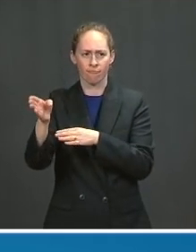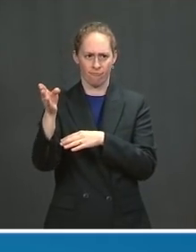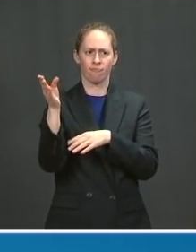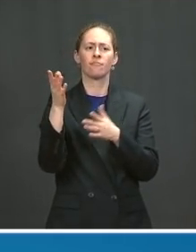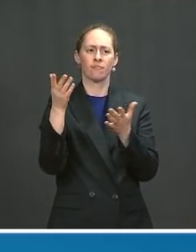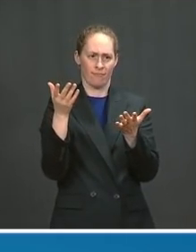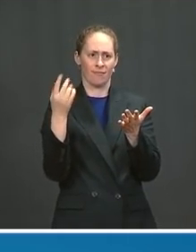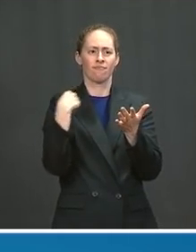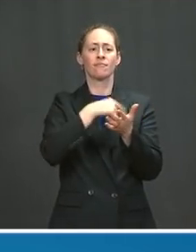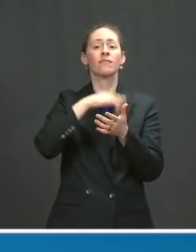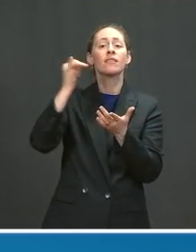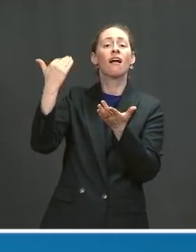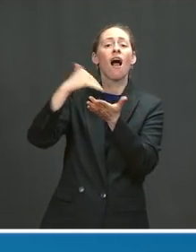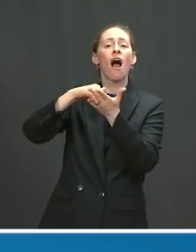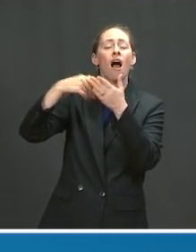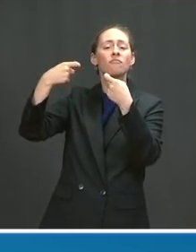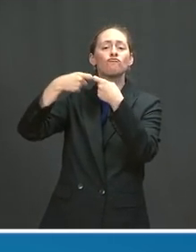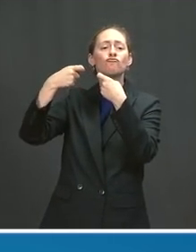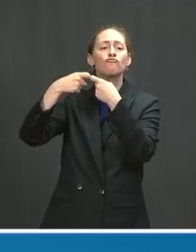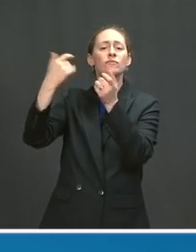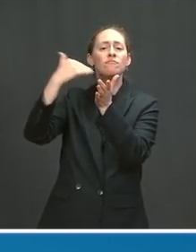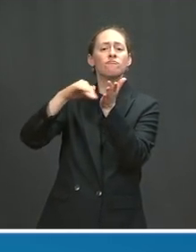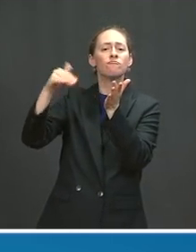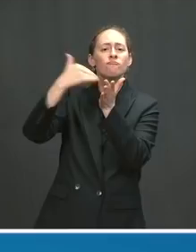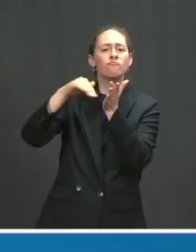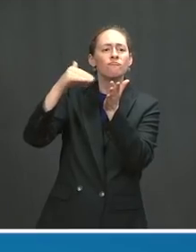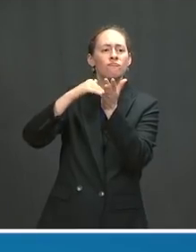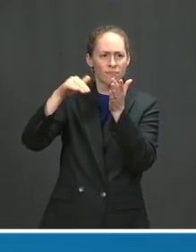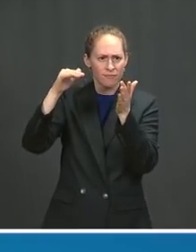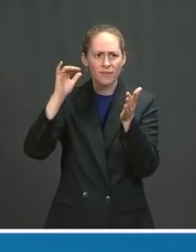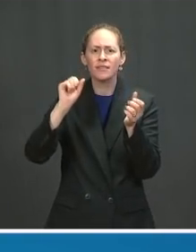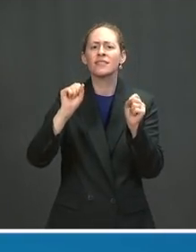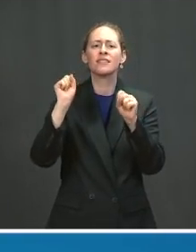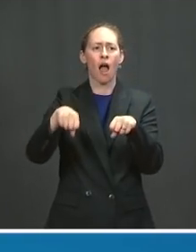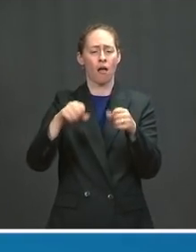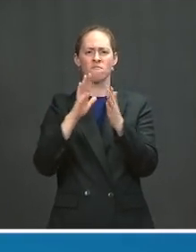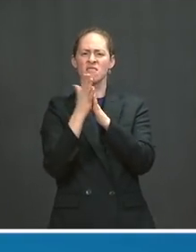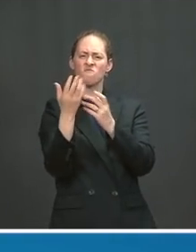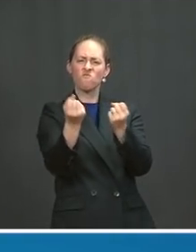and wind energy into power, convert solar